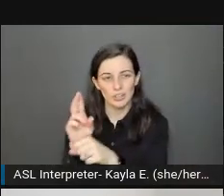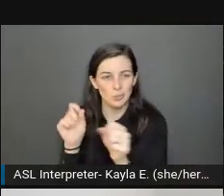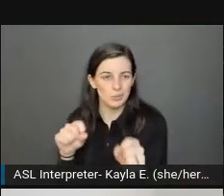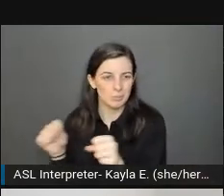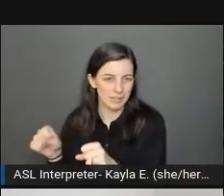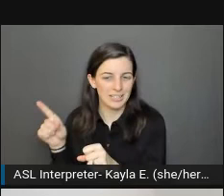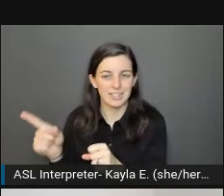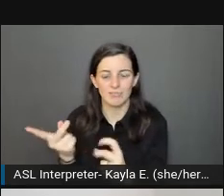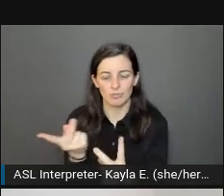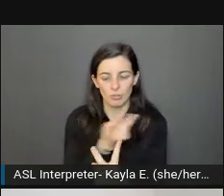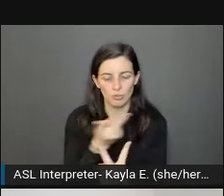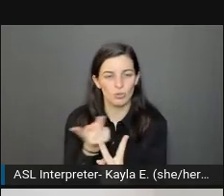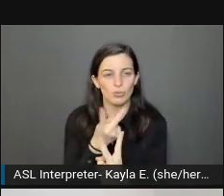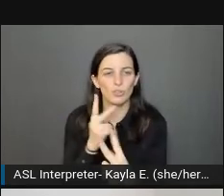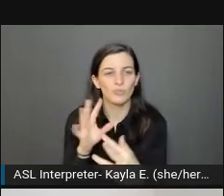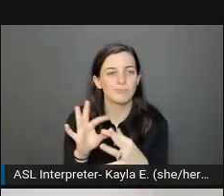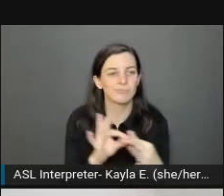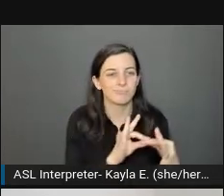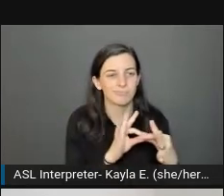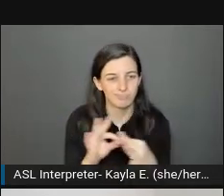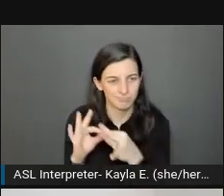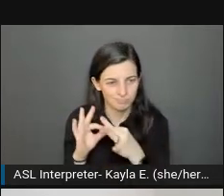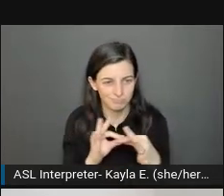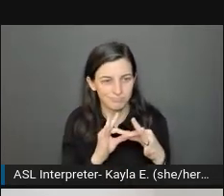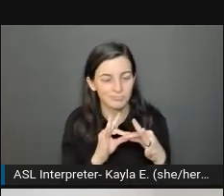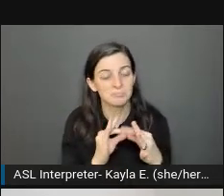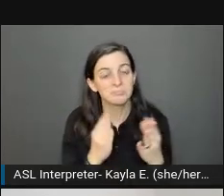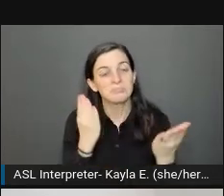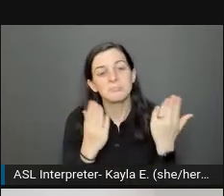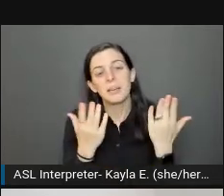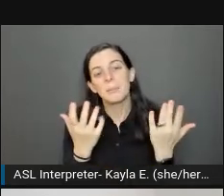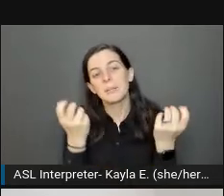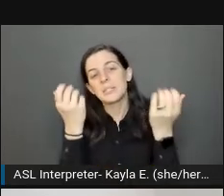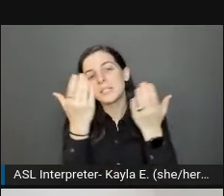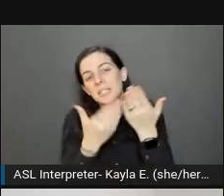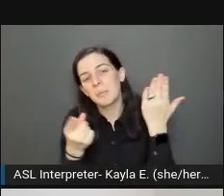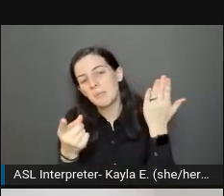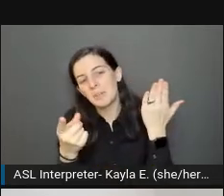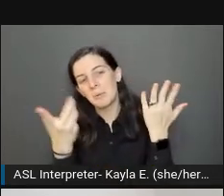Some of you are probably familiar with this, and I'm probably preaching here to the crowd, but I feel